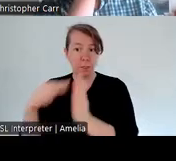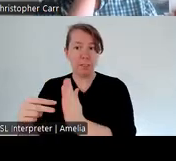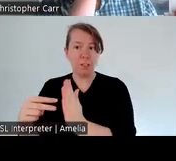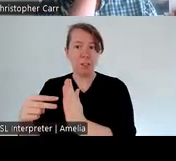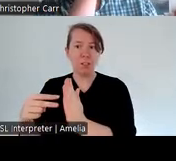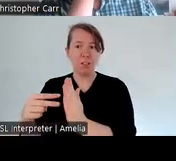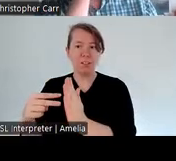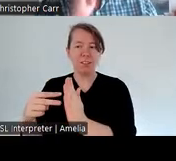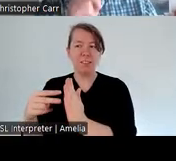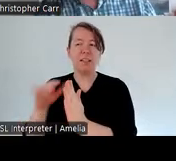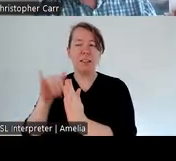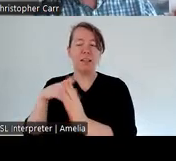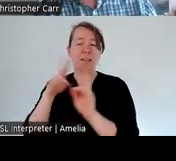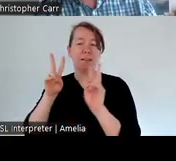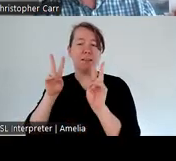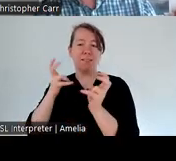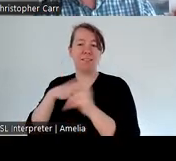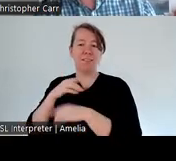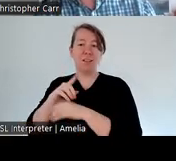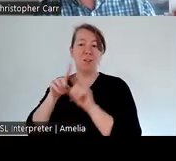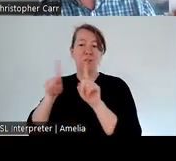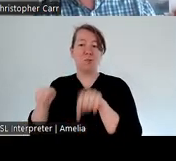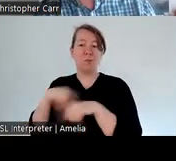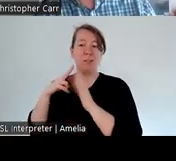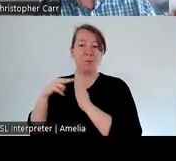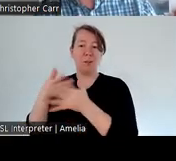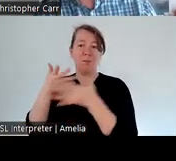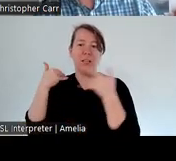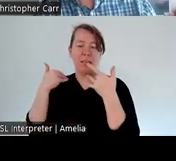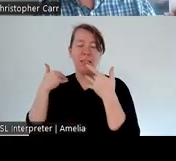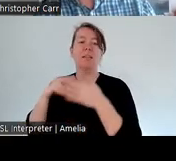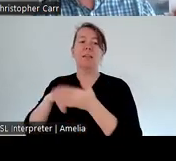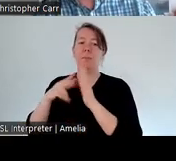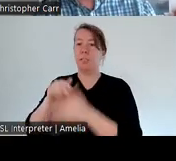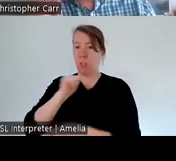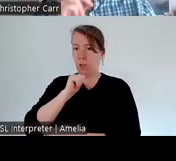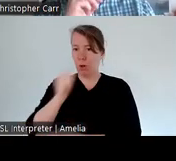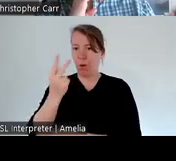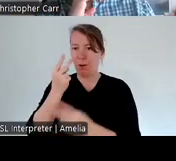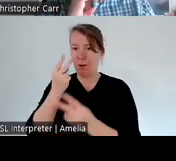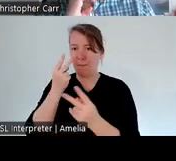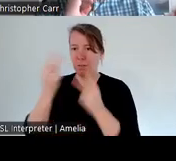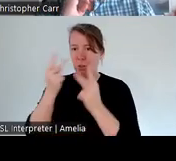screen reader-friendly for, you know the screen readers, and then you have pre-recorded audio.